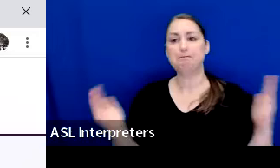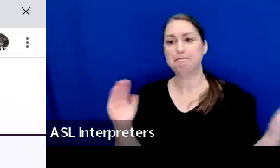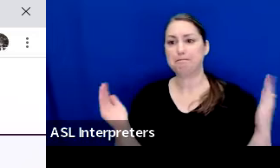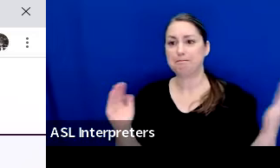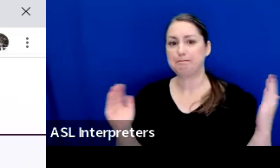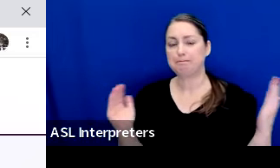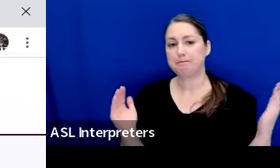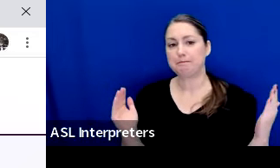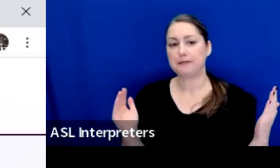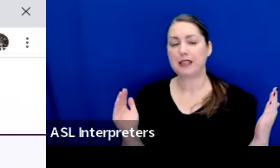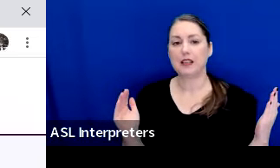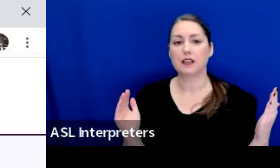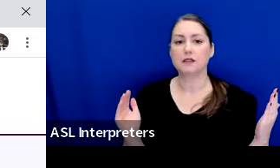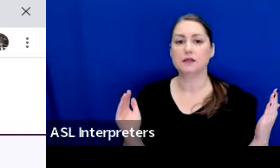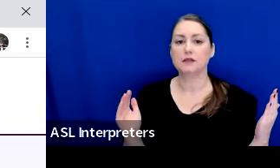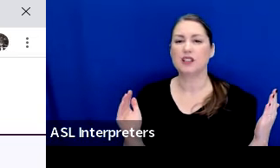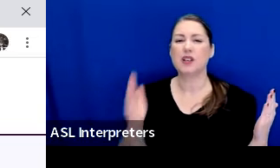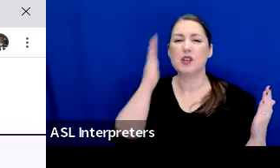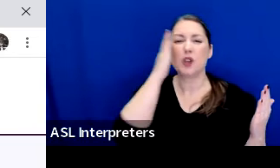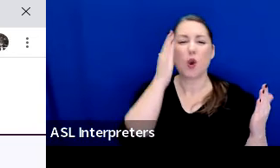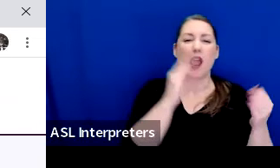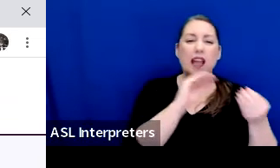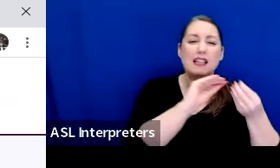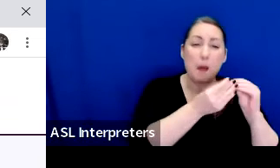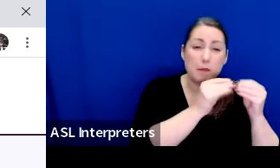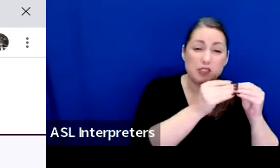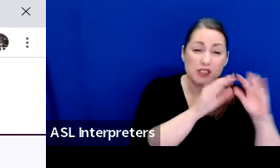Then a statistic for us in terms of the type of thing you have to do,